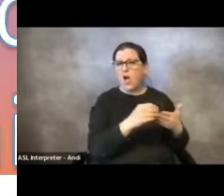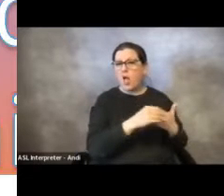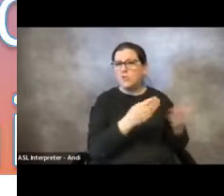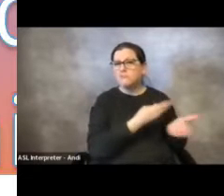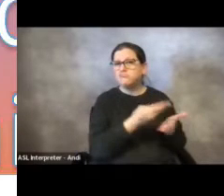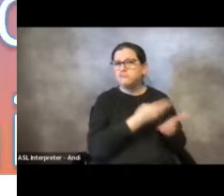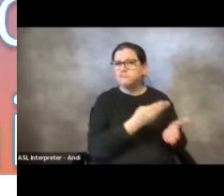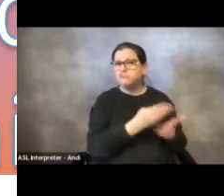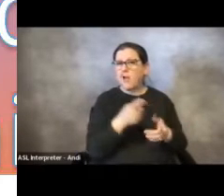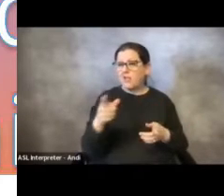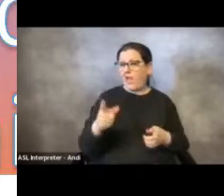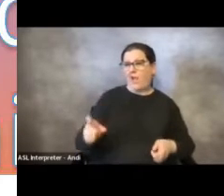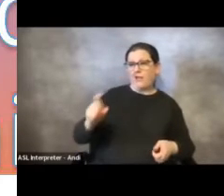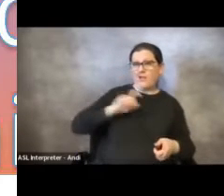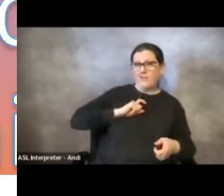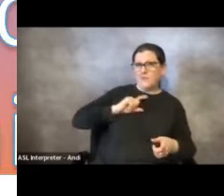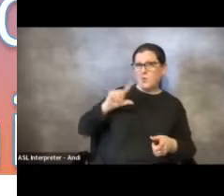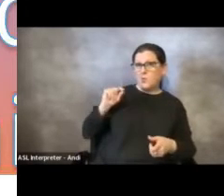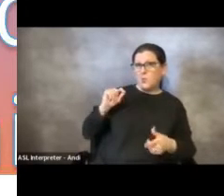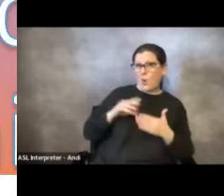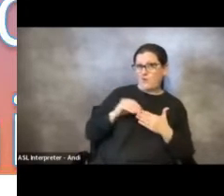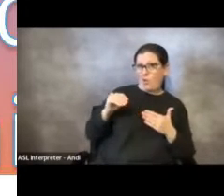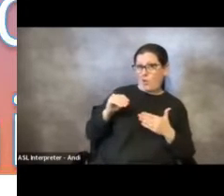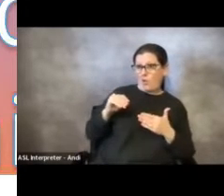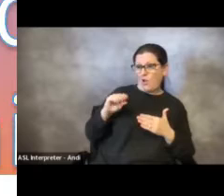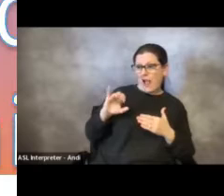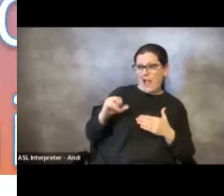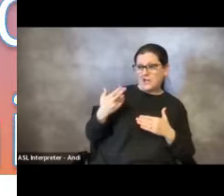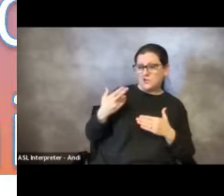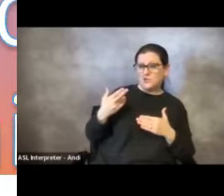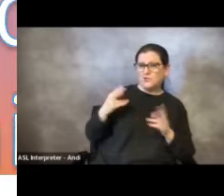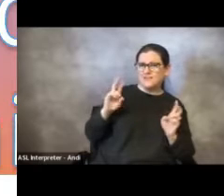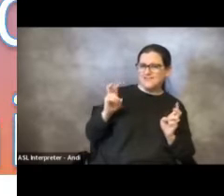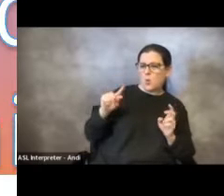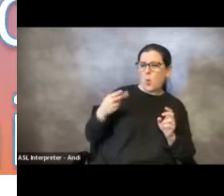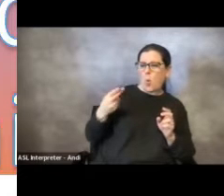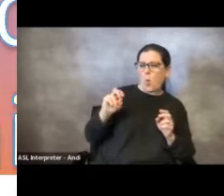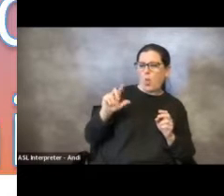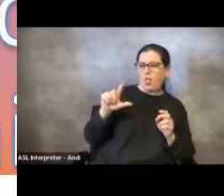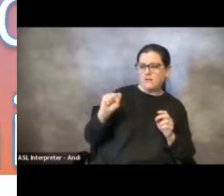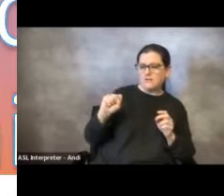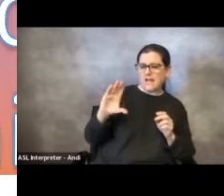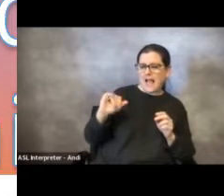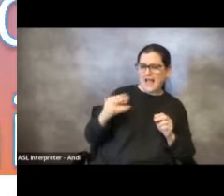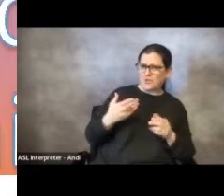they'll give you $20 of Kohl's cash to spend. And it's kind of nice, because you're already there spending the money, right.